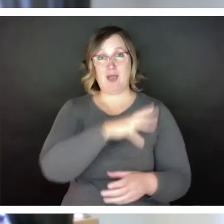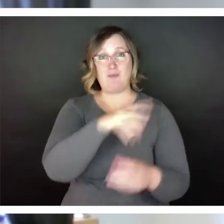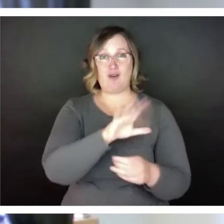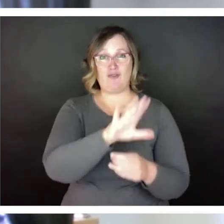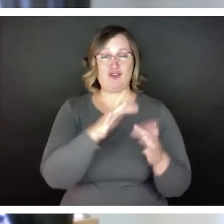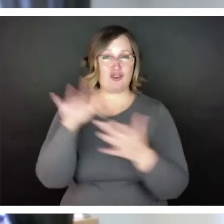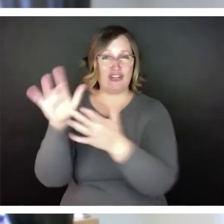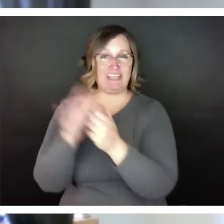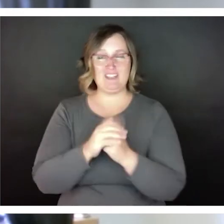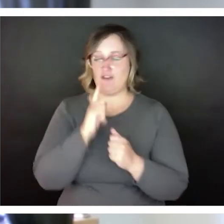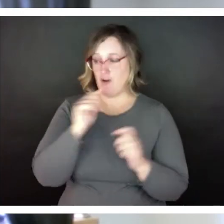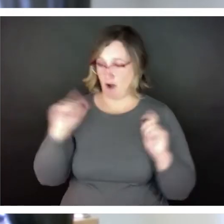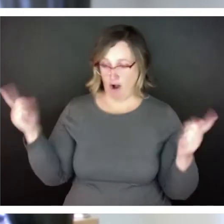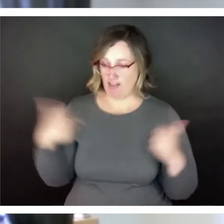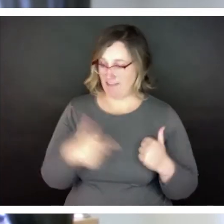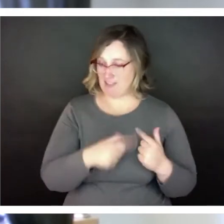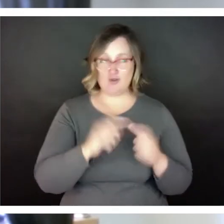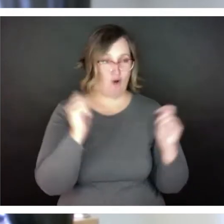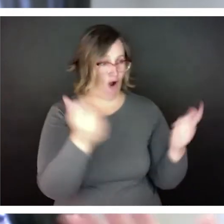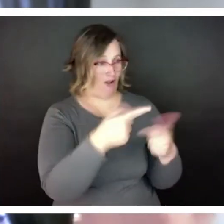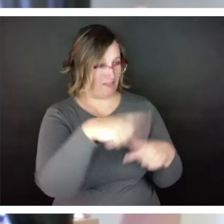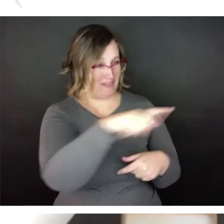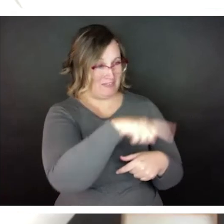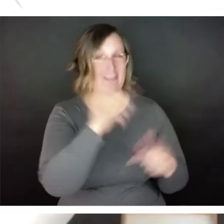So from all of us to all of you, [All Advisors] congratulations.